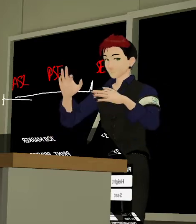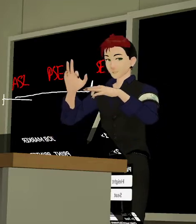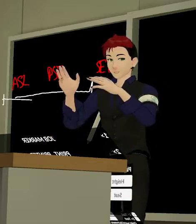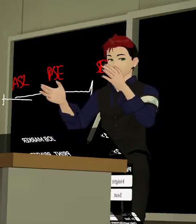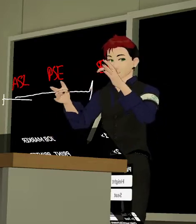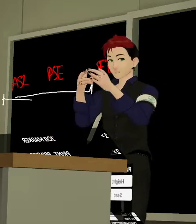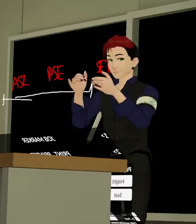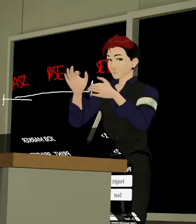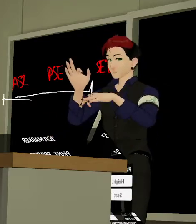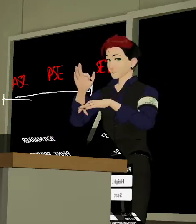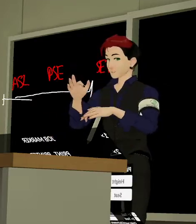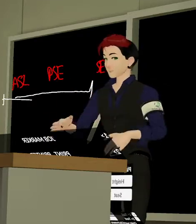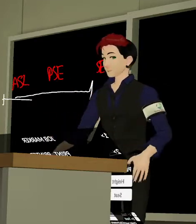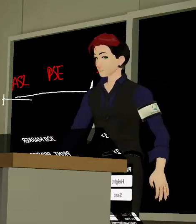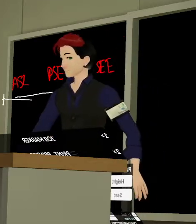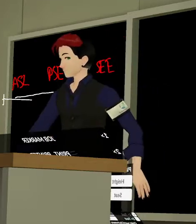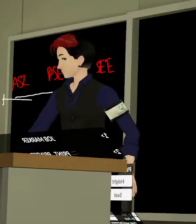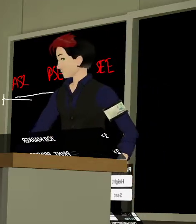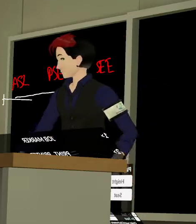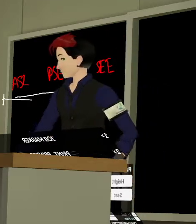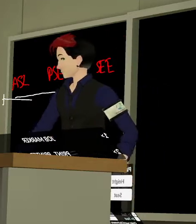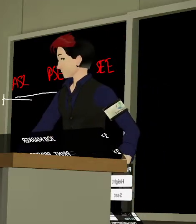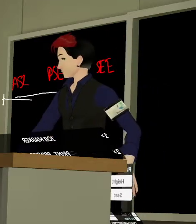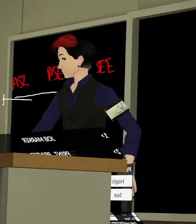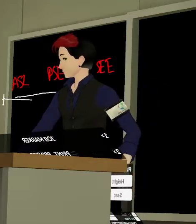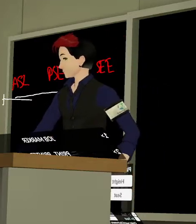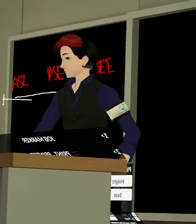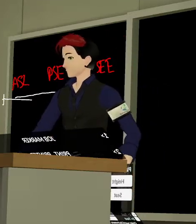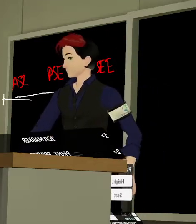that you that's attached to your computer